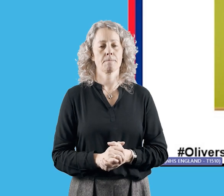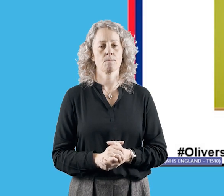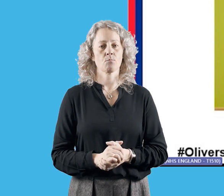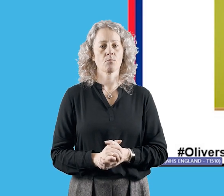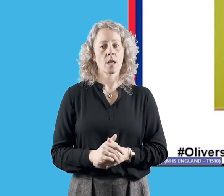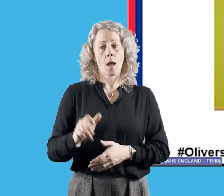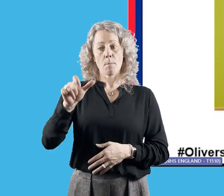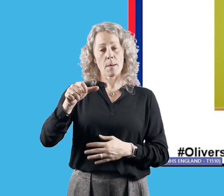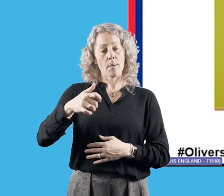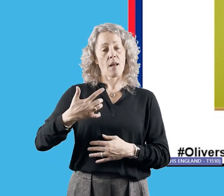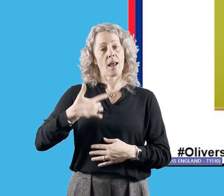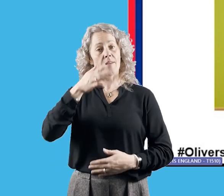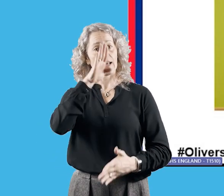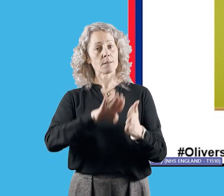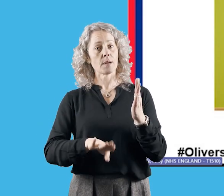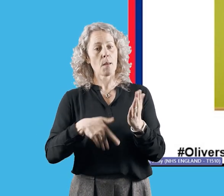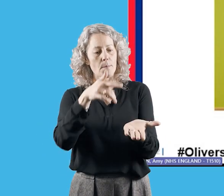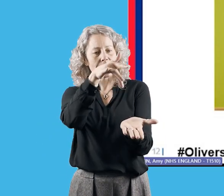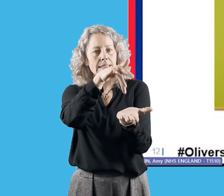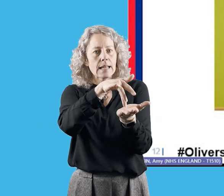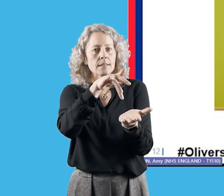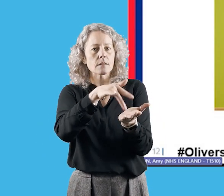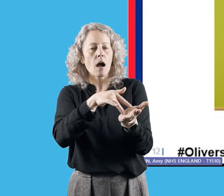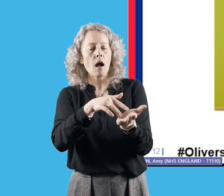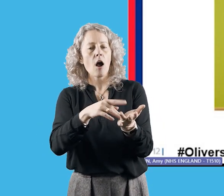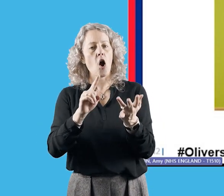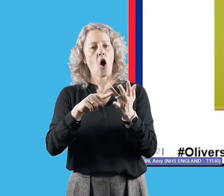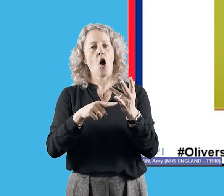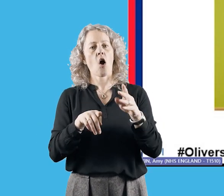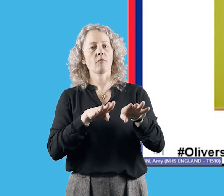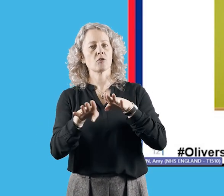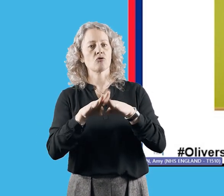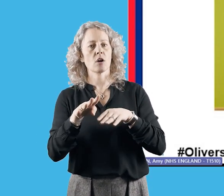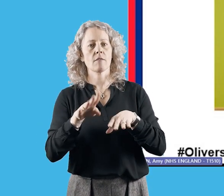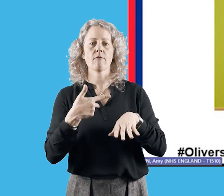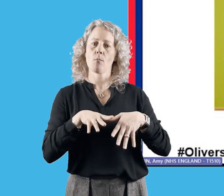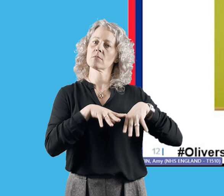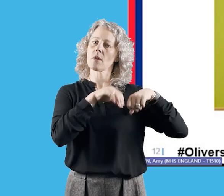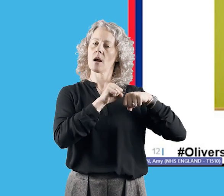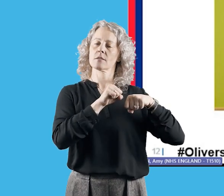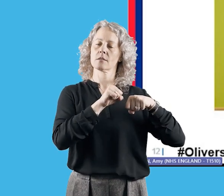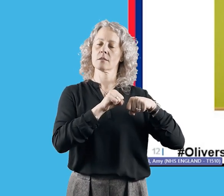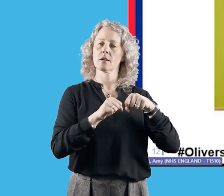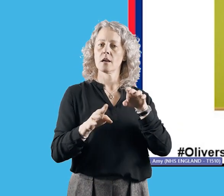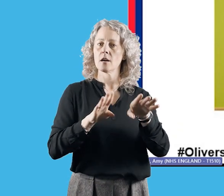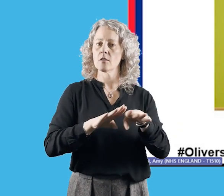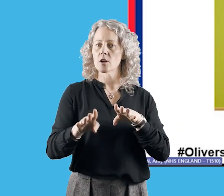People with lived experience have been at the centre of Oliver's training from the very beginning. The training is about